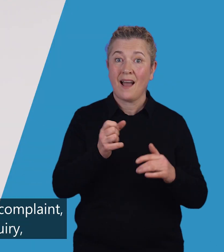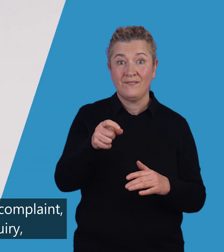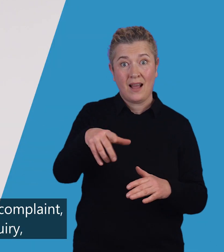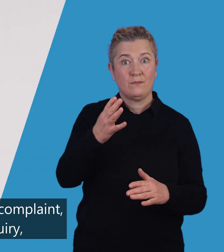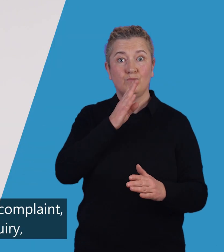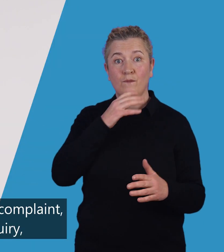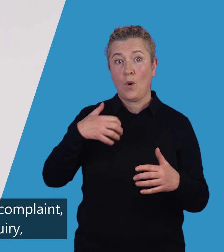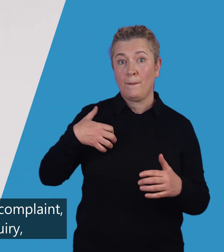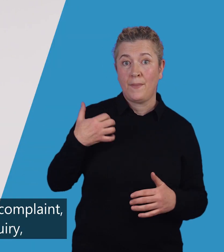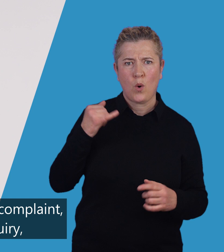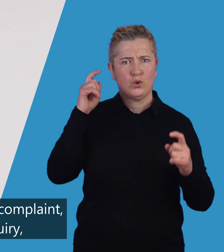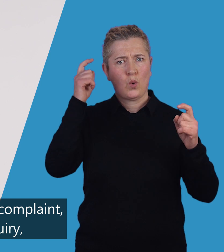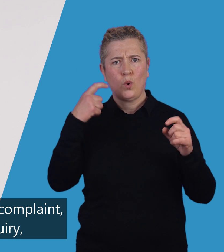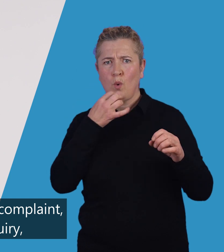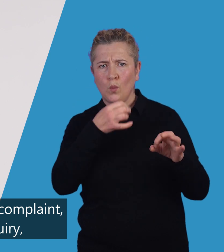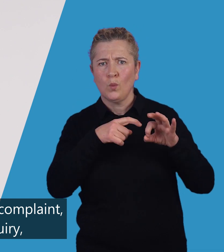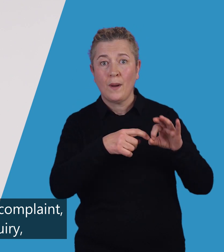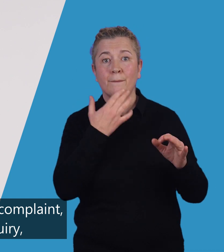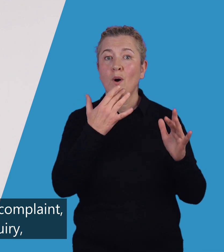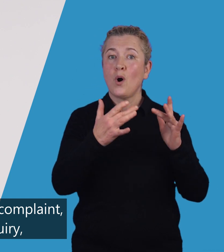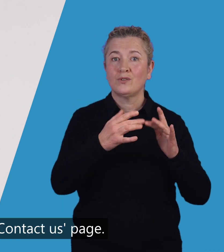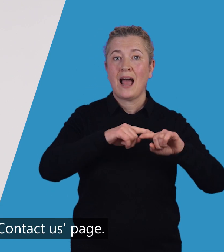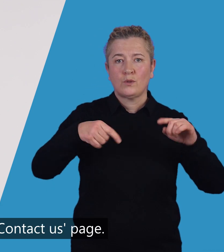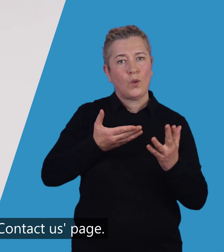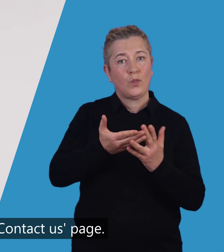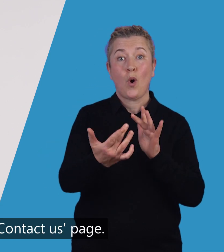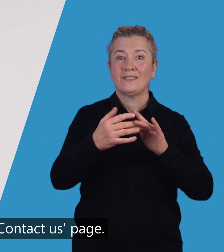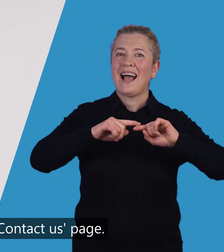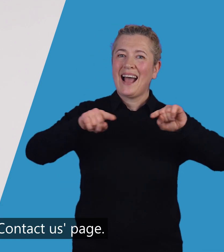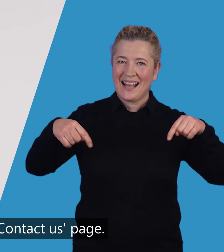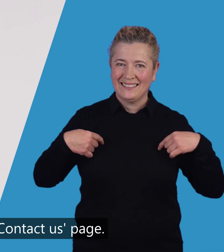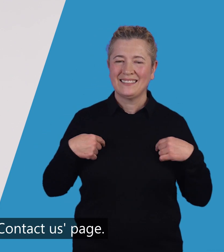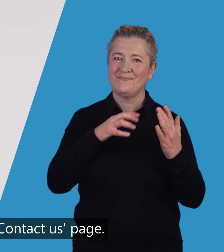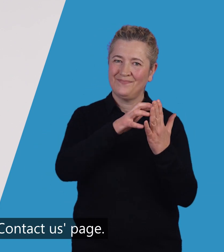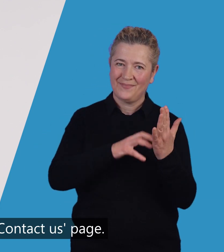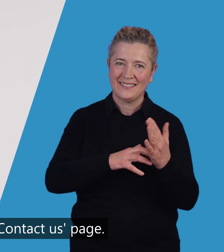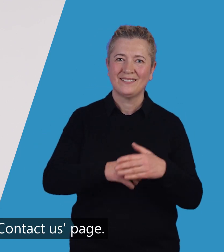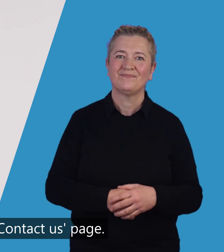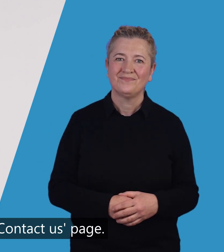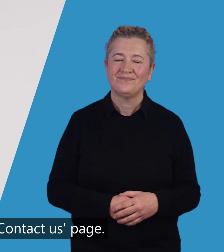If you have a privacy complaint, concern or inquiry, please get in touch via the 'Contact us' page.